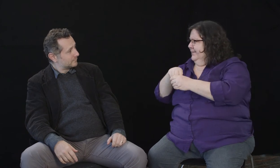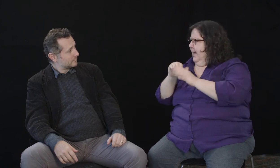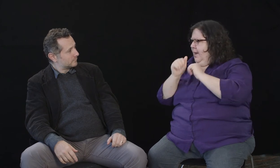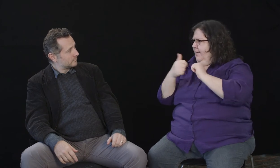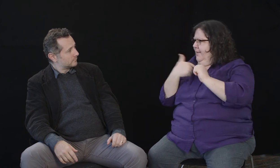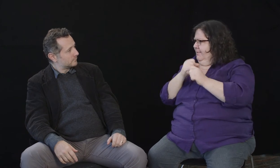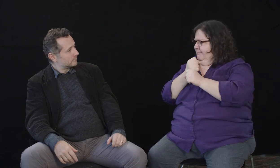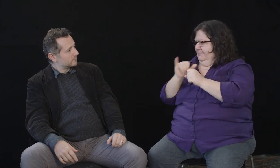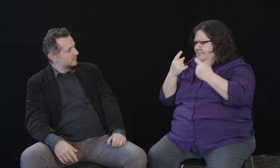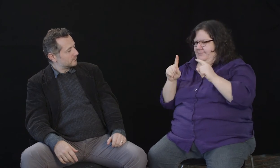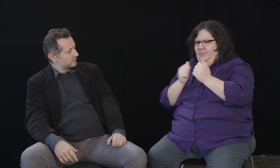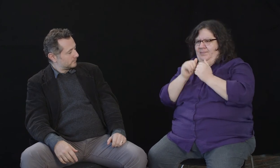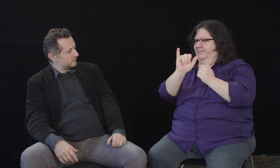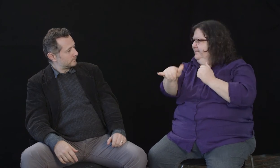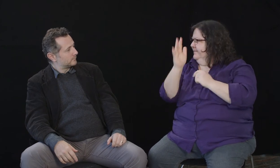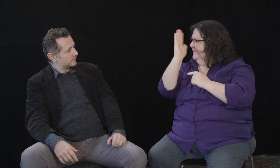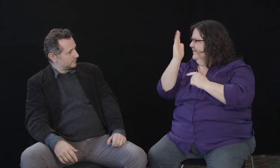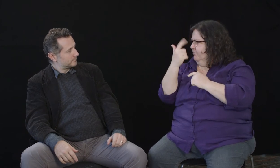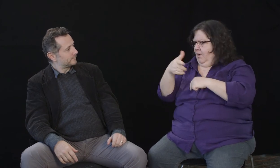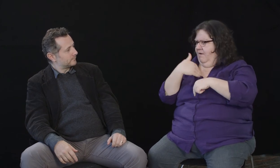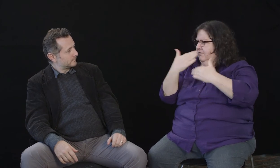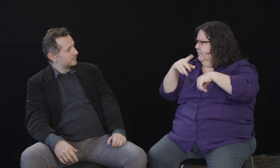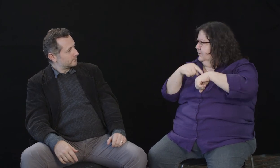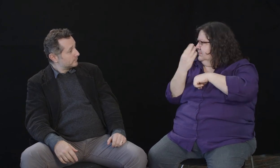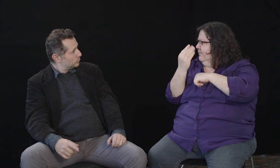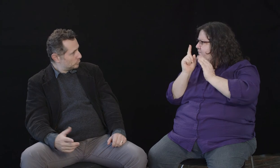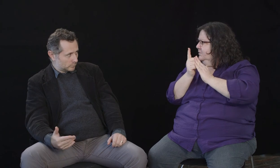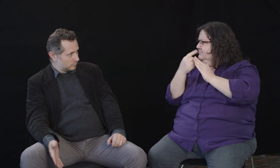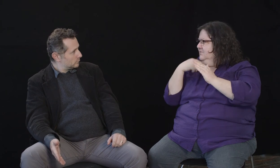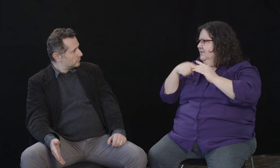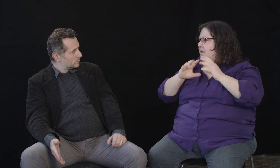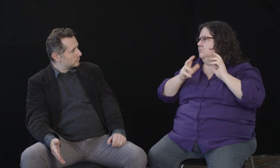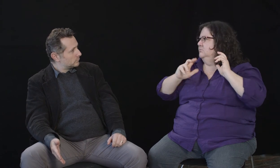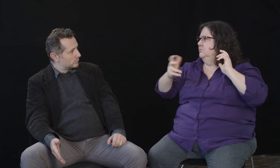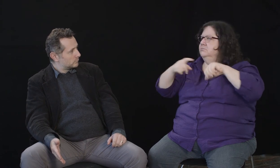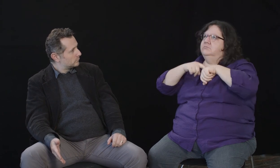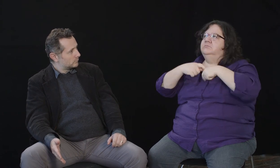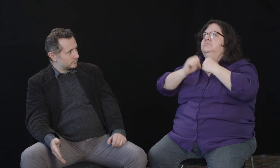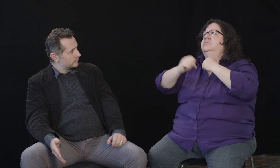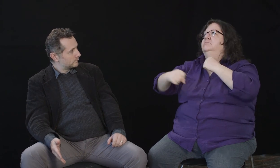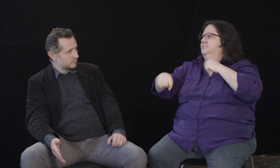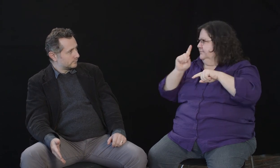Can we merge community and conference styles? If we’re limited to 14 minutes,